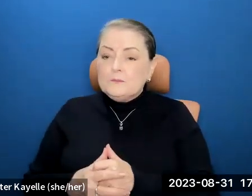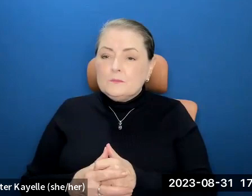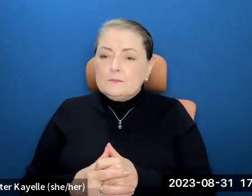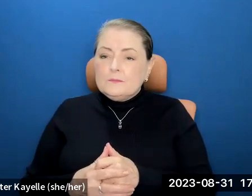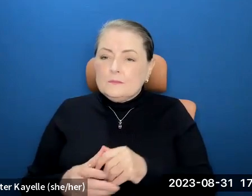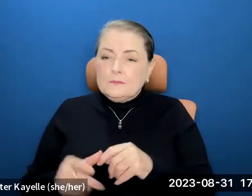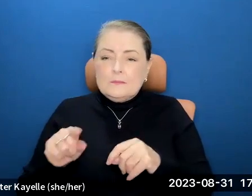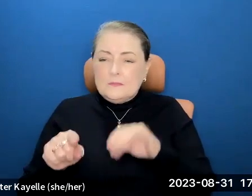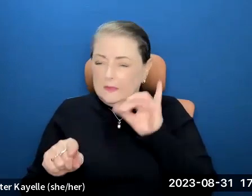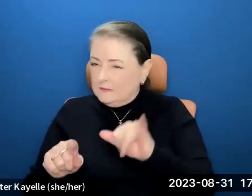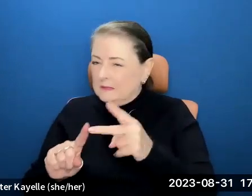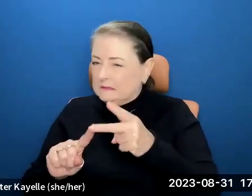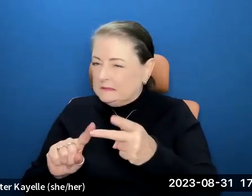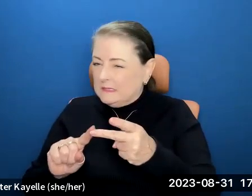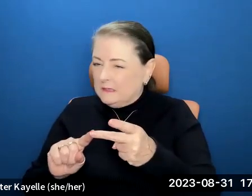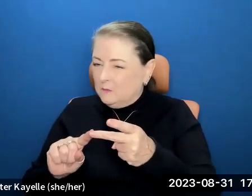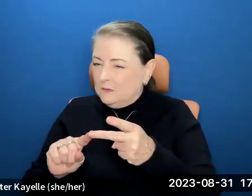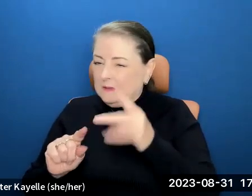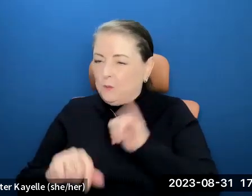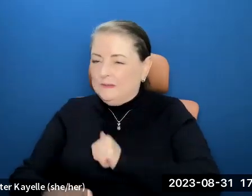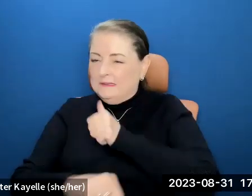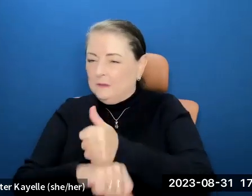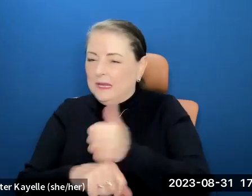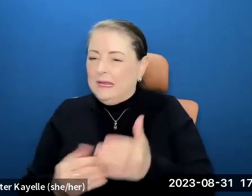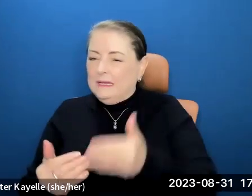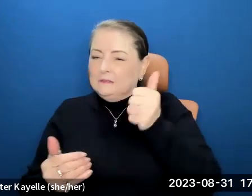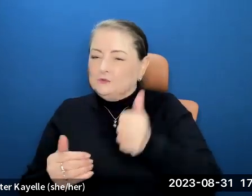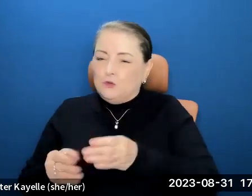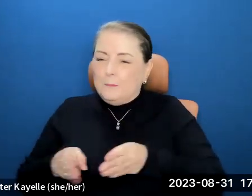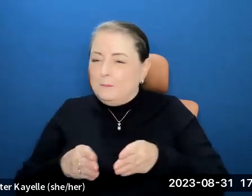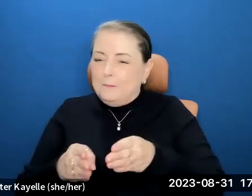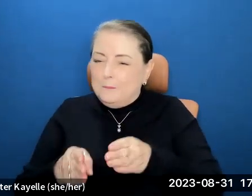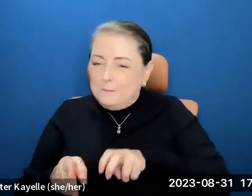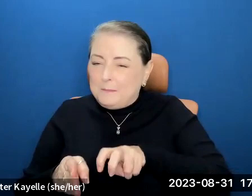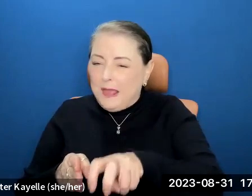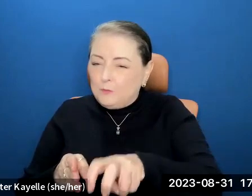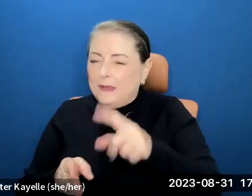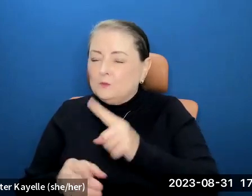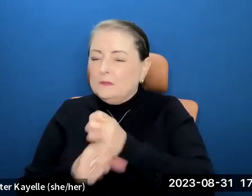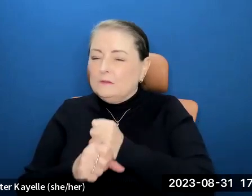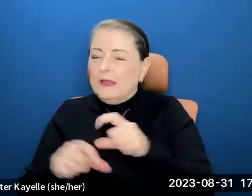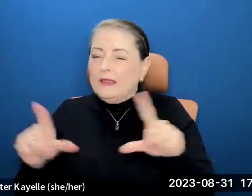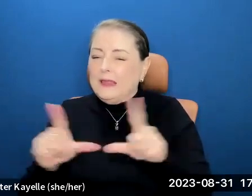um the second one which was establish an easier Pathway to access licensure for non-apa